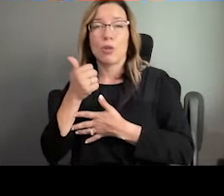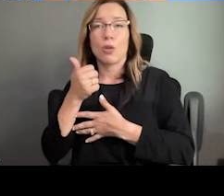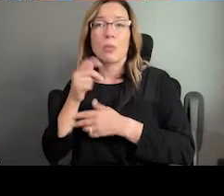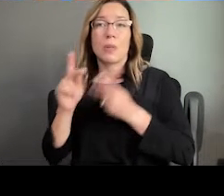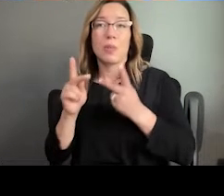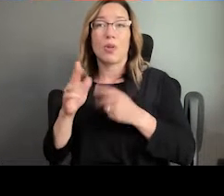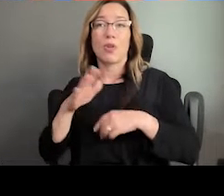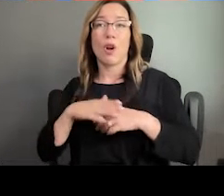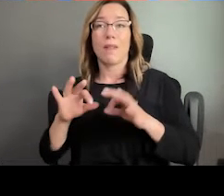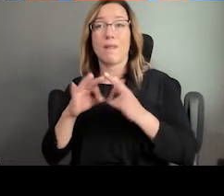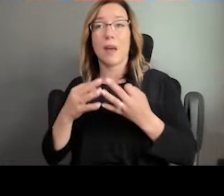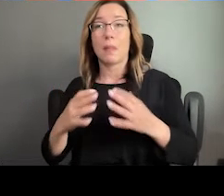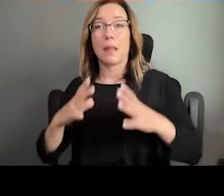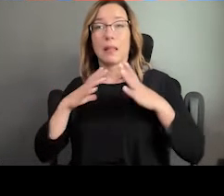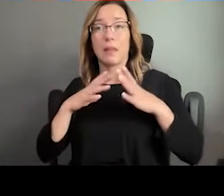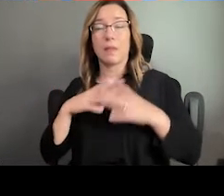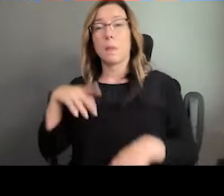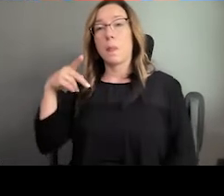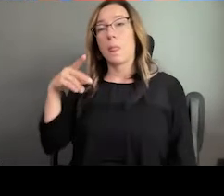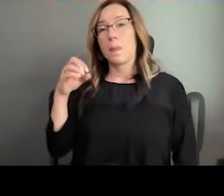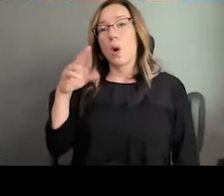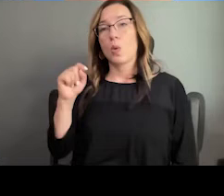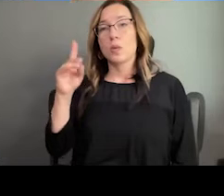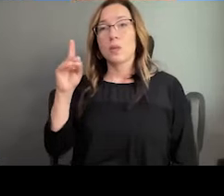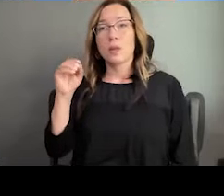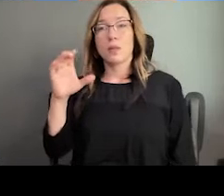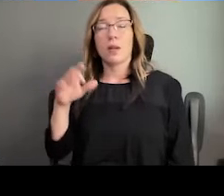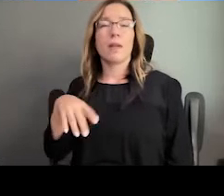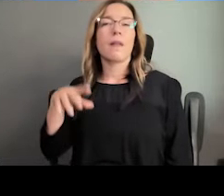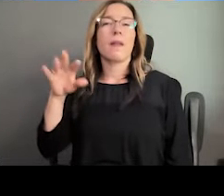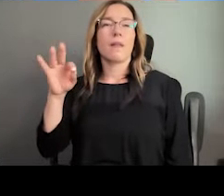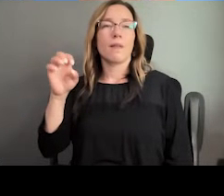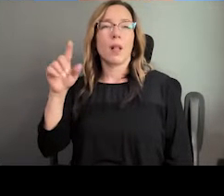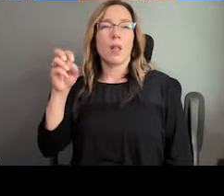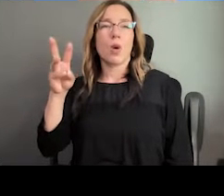Postdoctoral fellowship can request CLB supplements,